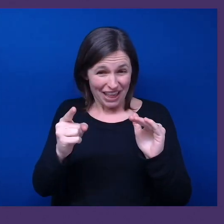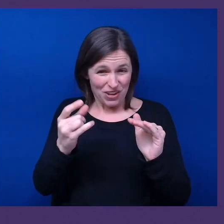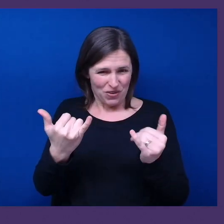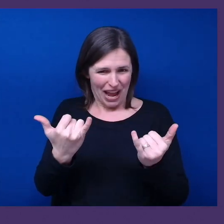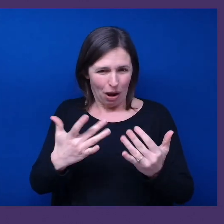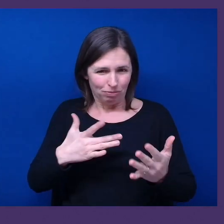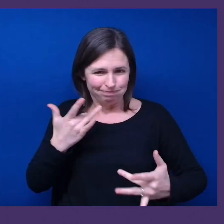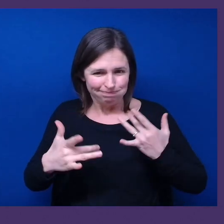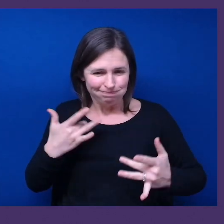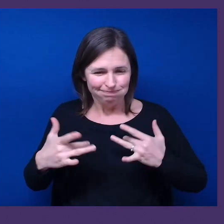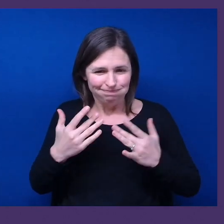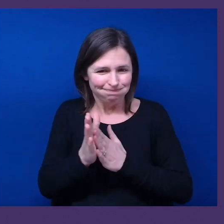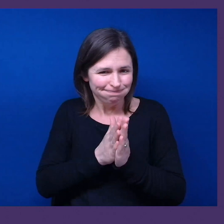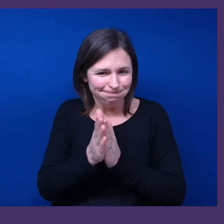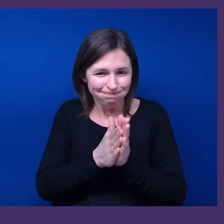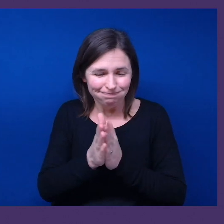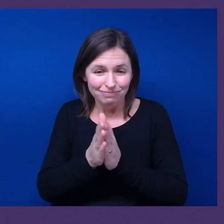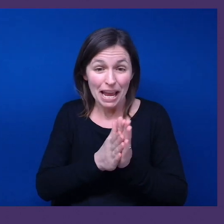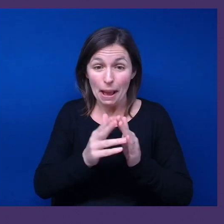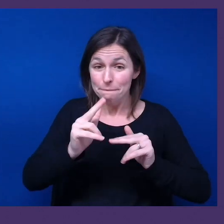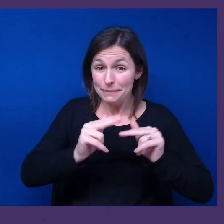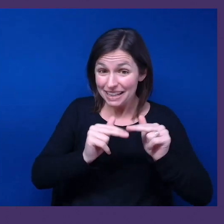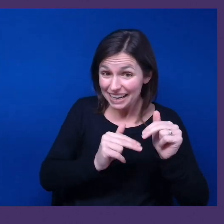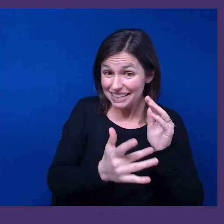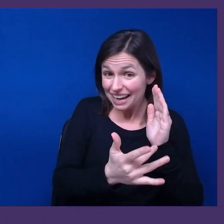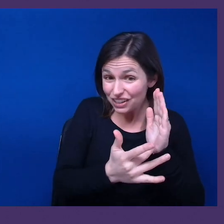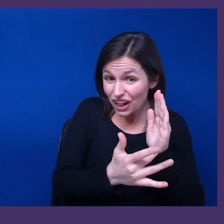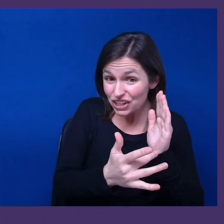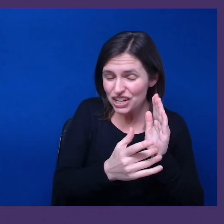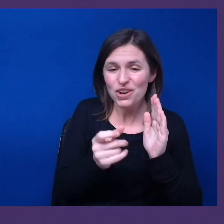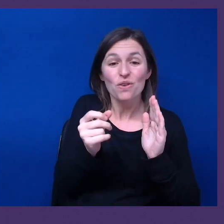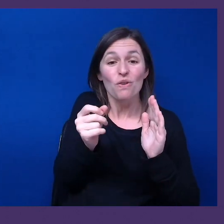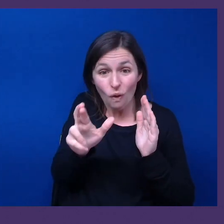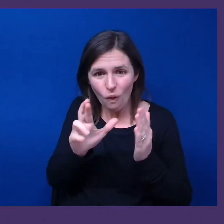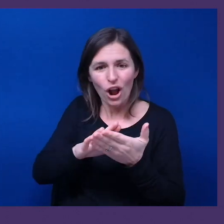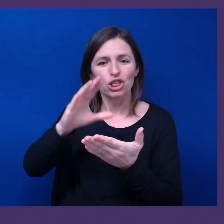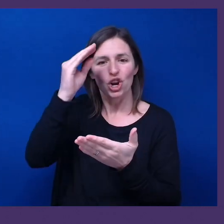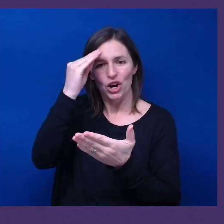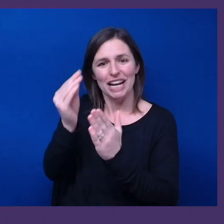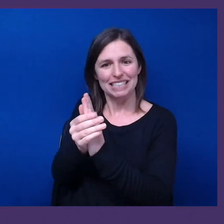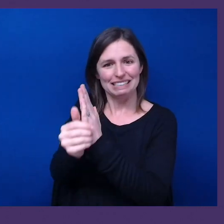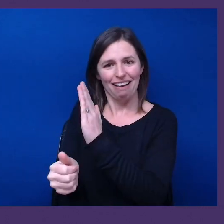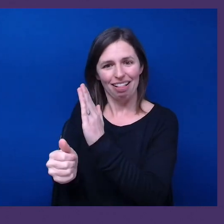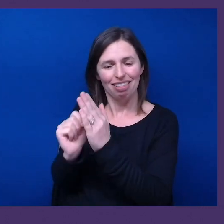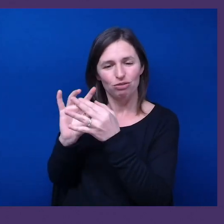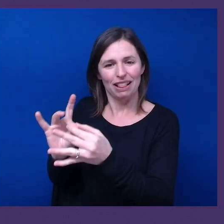and considering how you can grow your AI skills. So, thank you and enjoy the rest of Ability Summit.